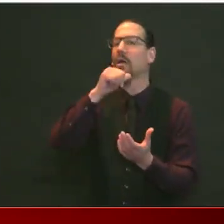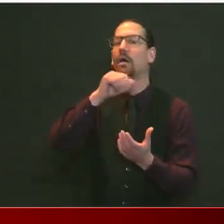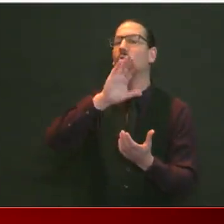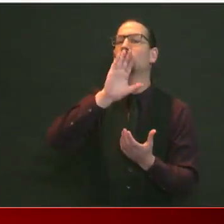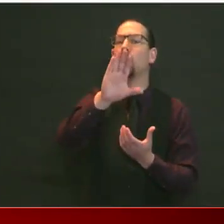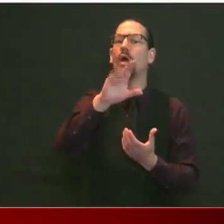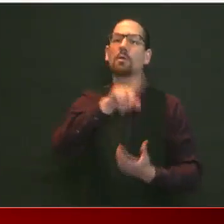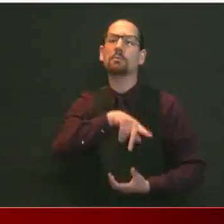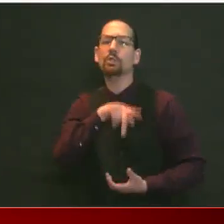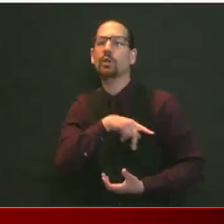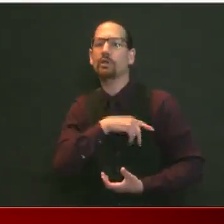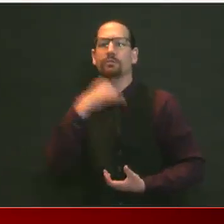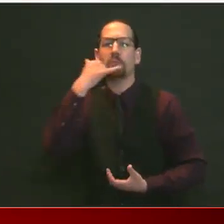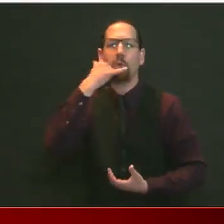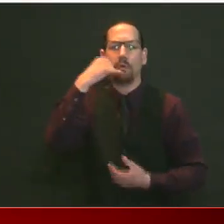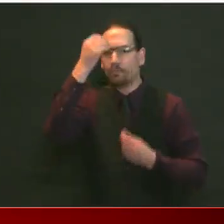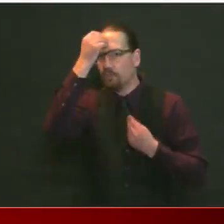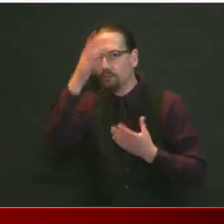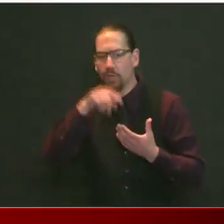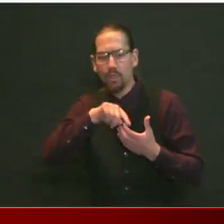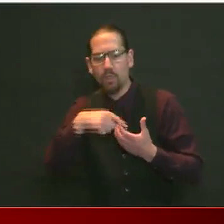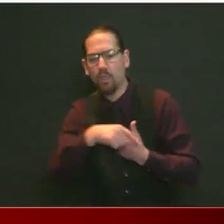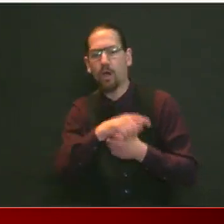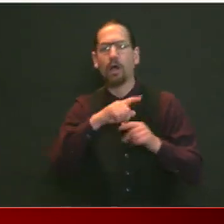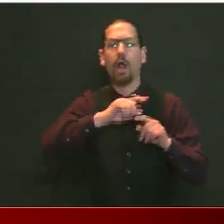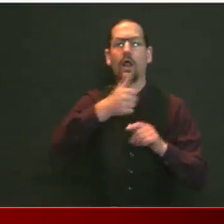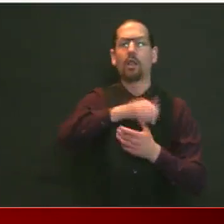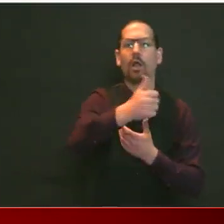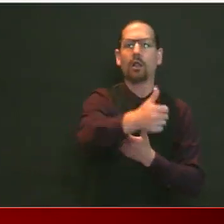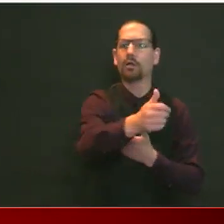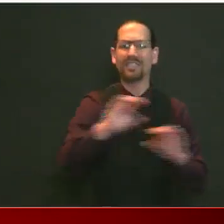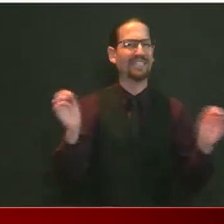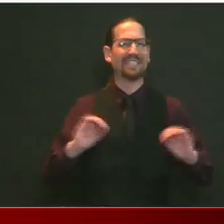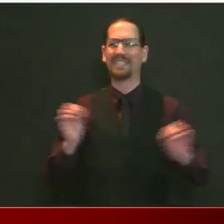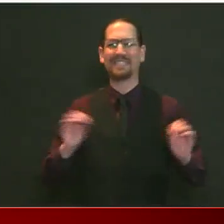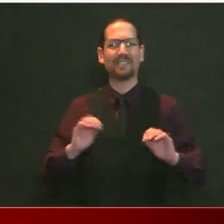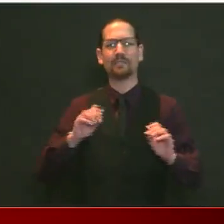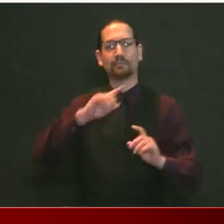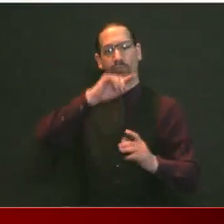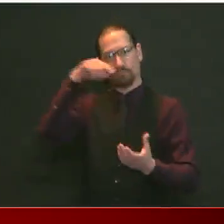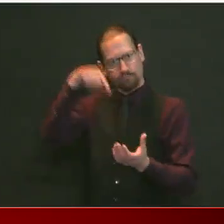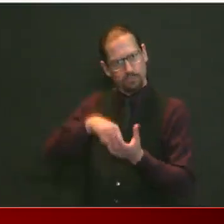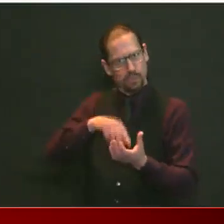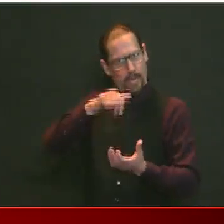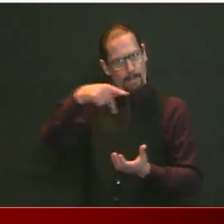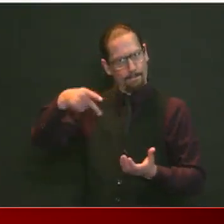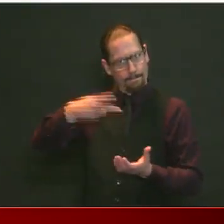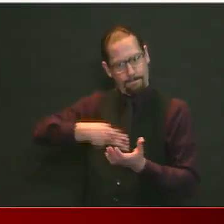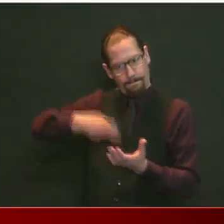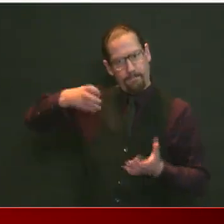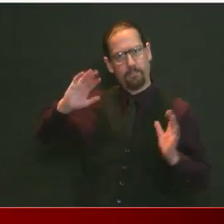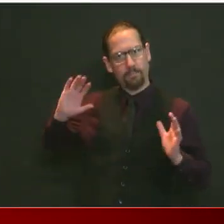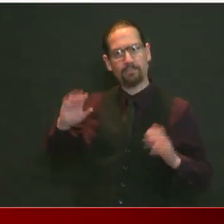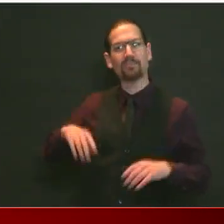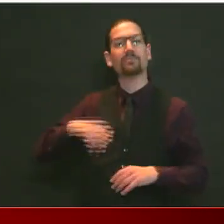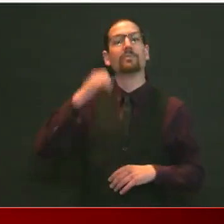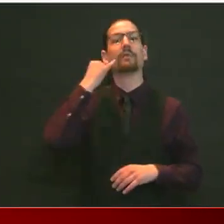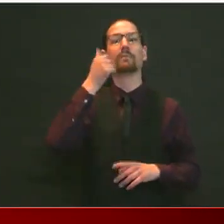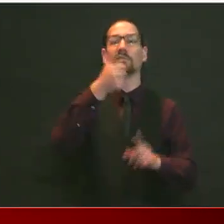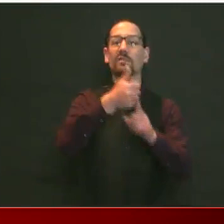AND IT'S ONLY REALLY TRANSFERRED IF IT'S ACTUALLY NEEDED IN A SITUATION WHERE SOMEONE TESTS POSITIVE AND